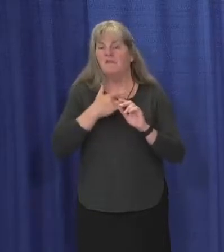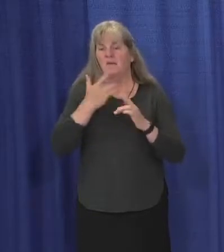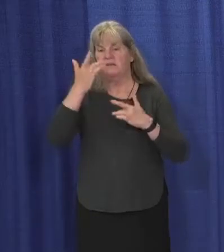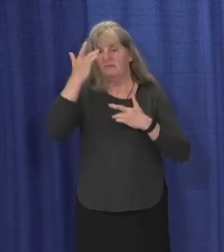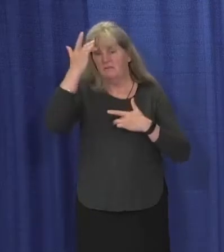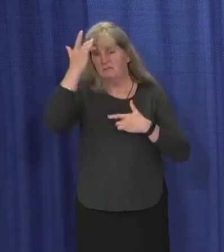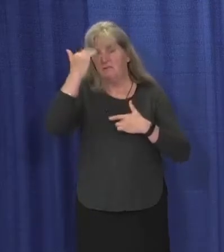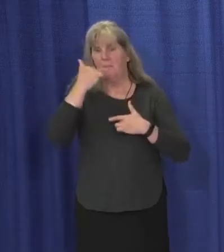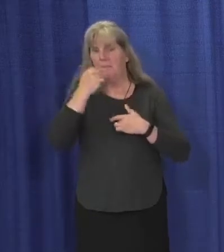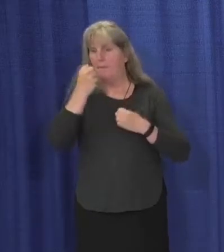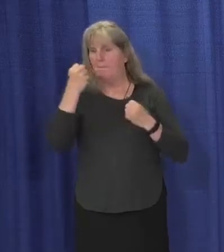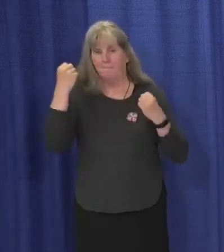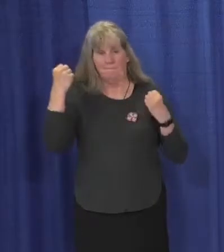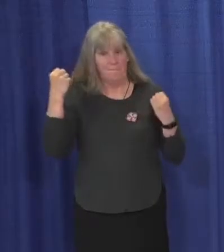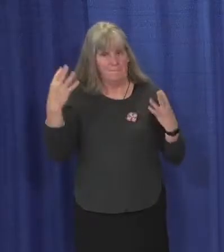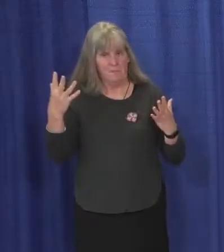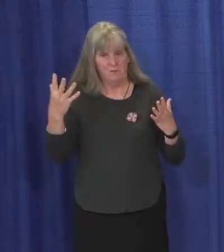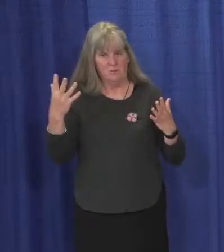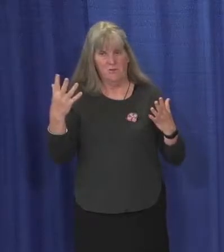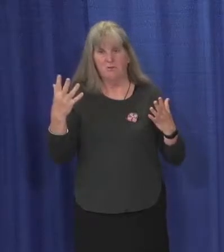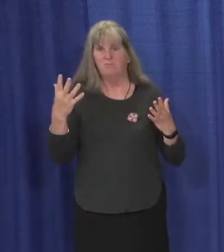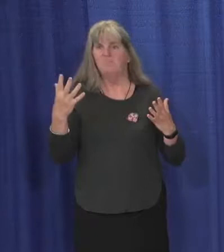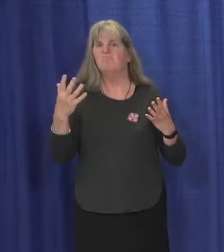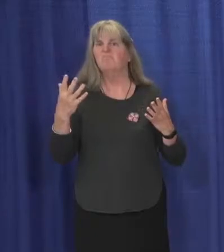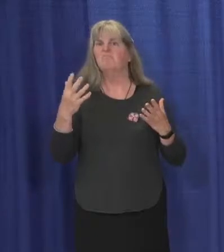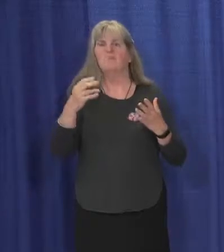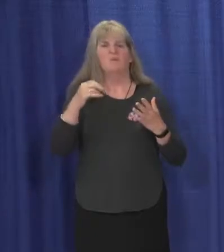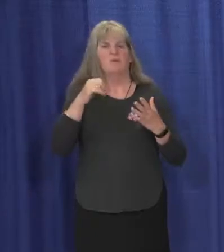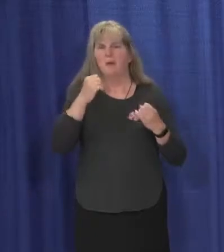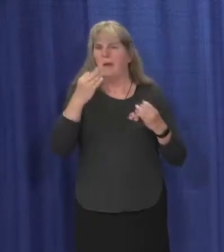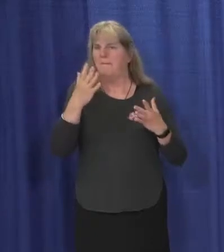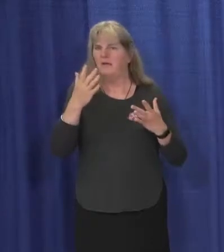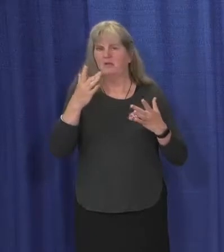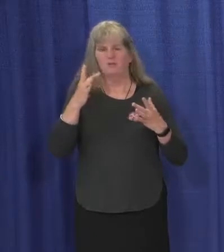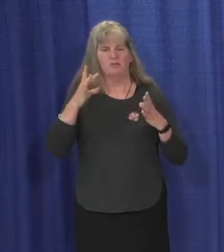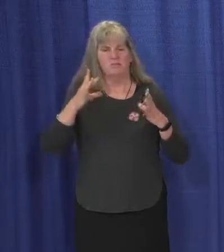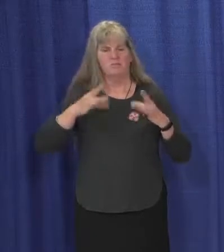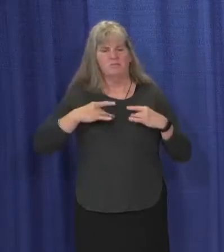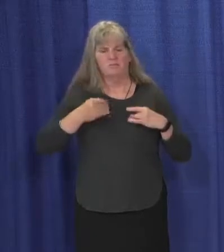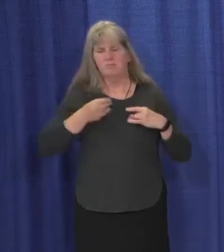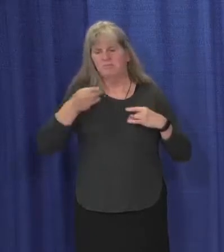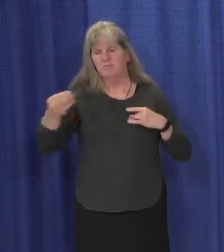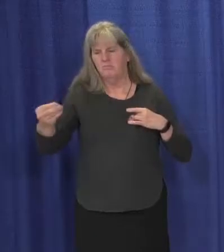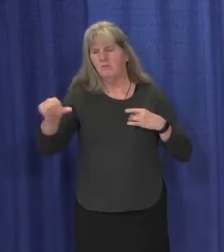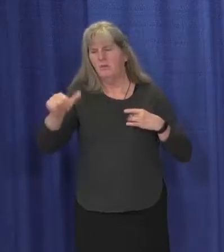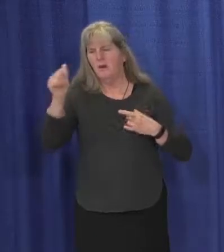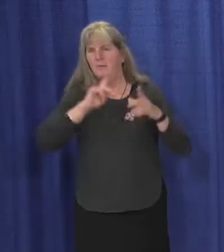infection appears to be vastly reduced and the chance of transmission is most likely cut